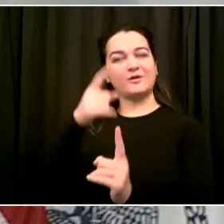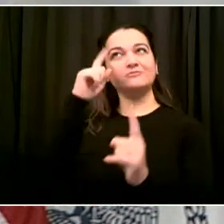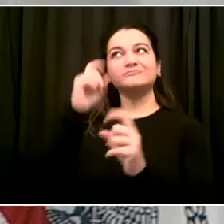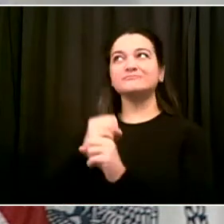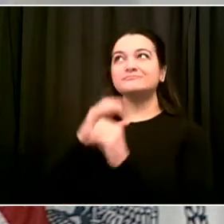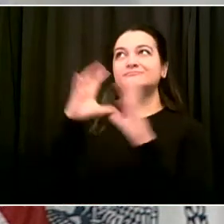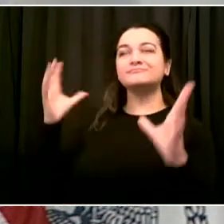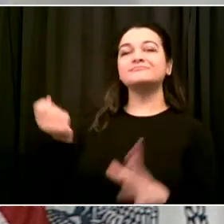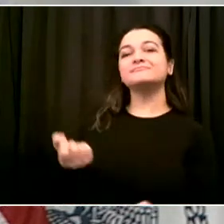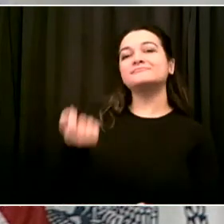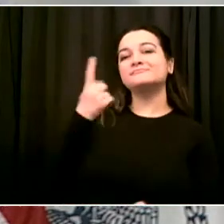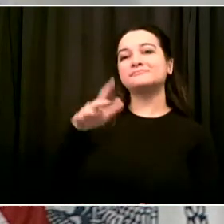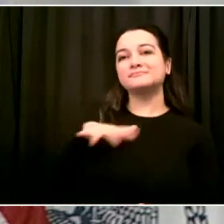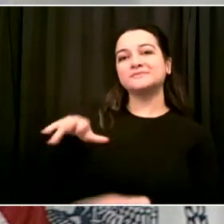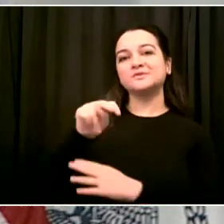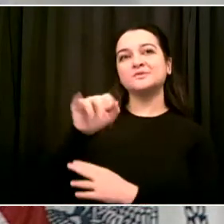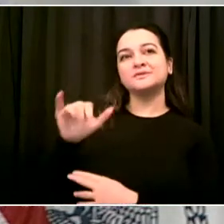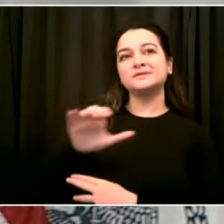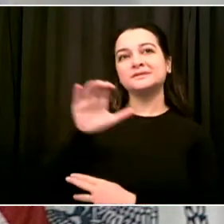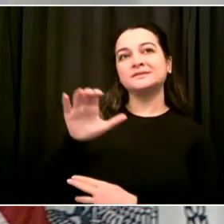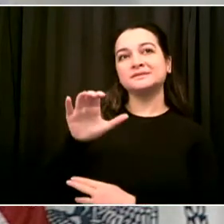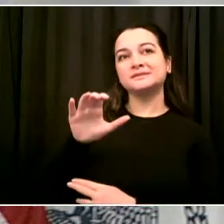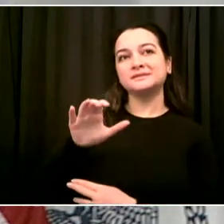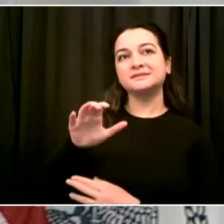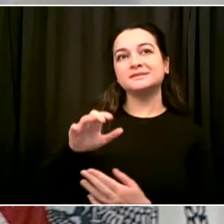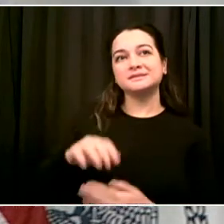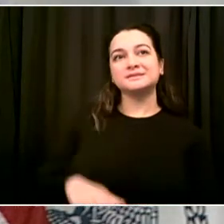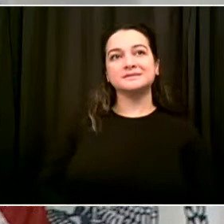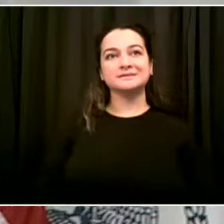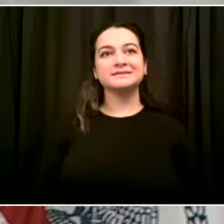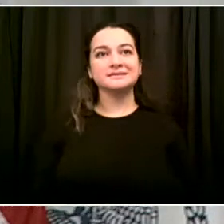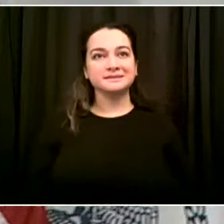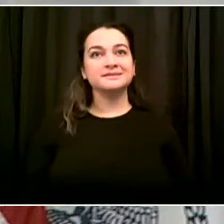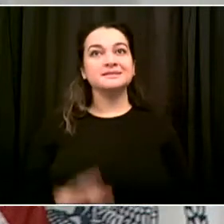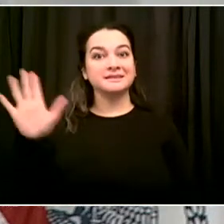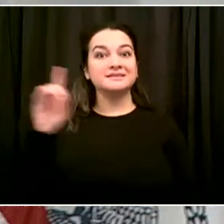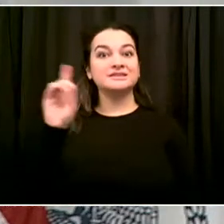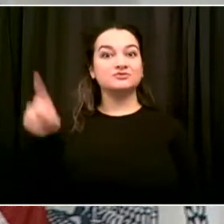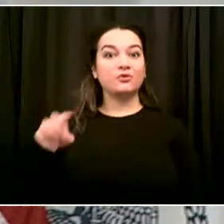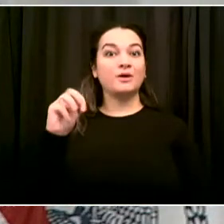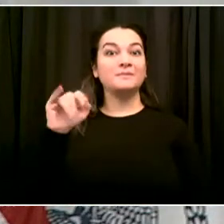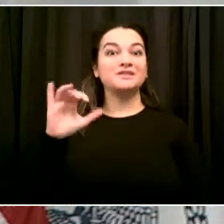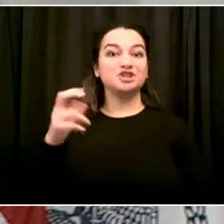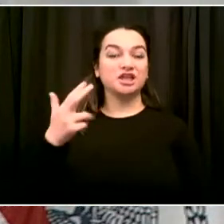PERSPECTIVE, THAT IS MORE PEOPLE THAN IN THE ENTIRE CITY OF